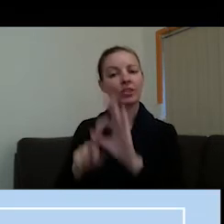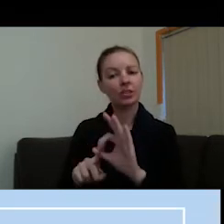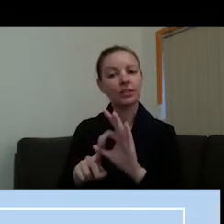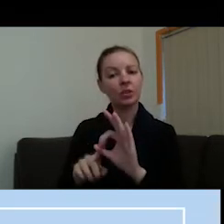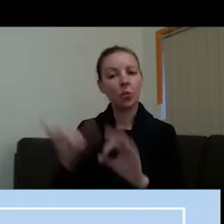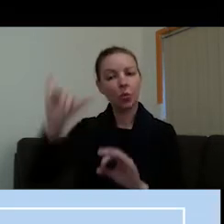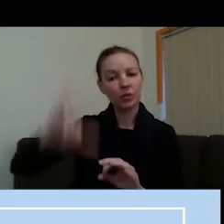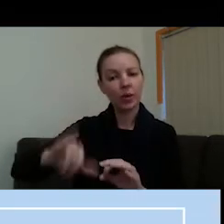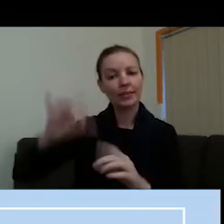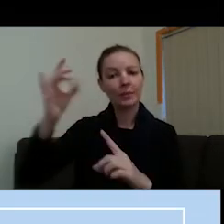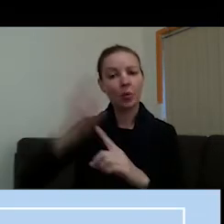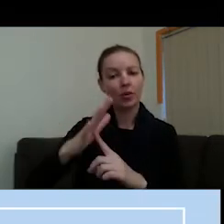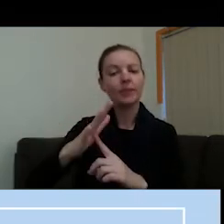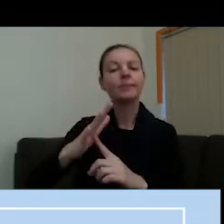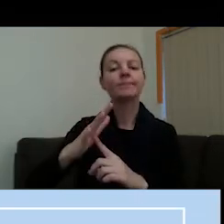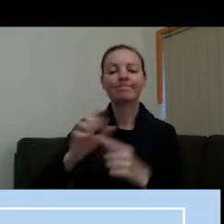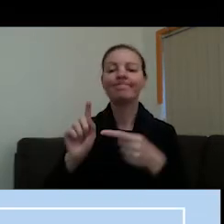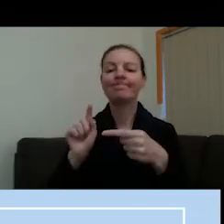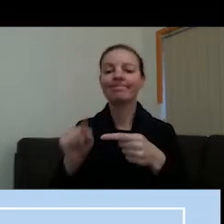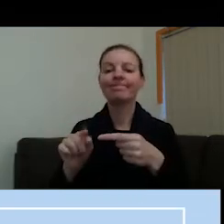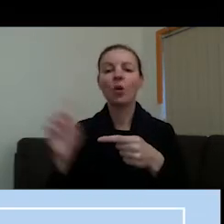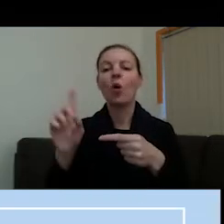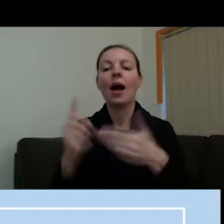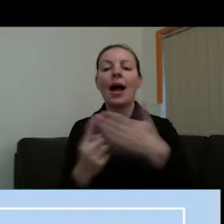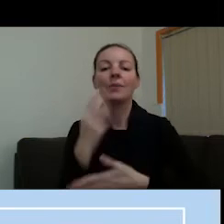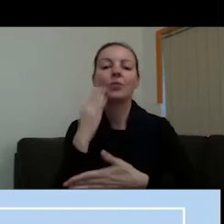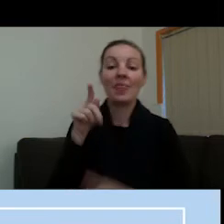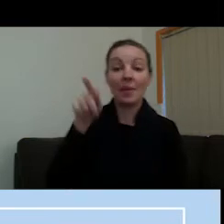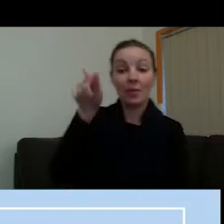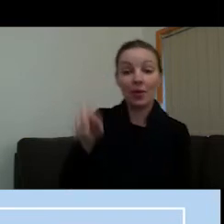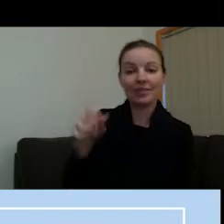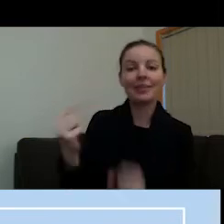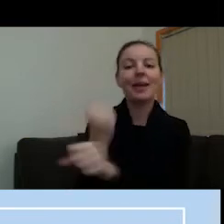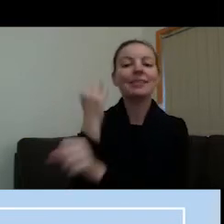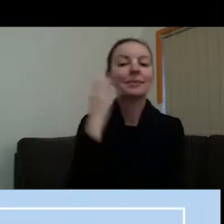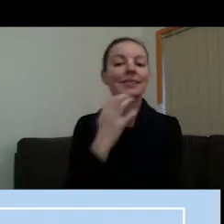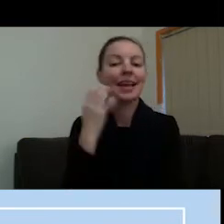person makes a mistake? Something - there is something about the way